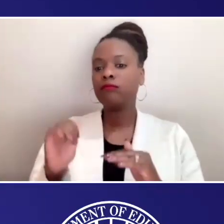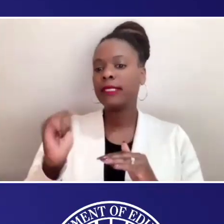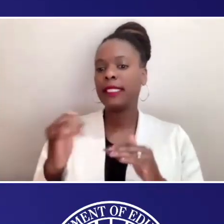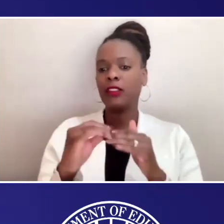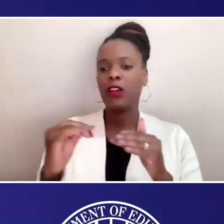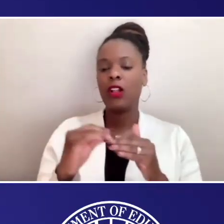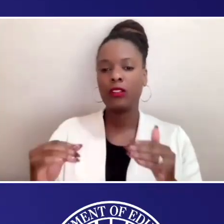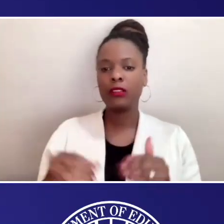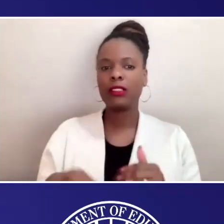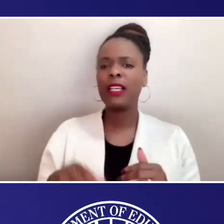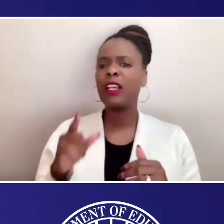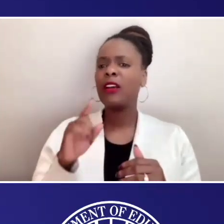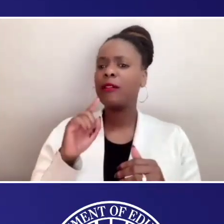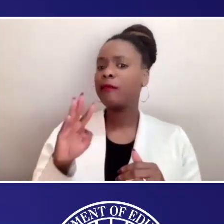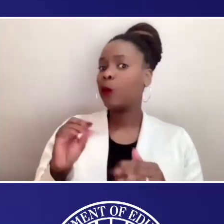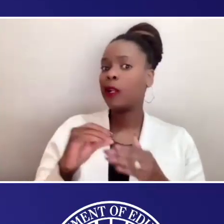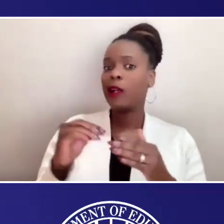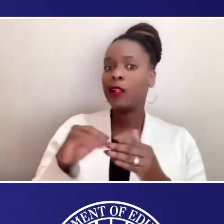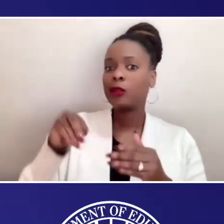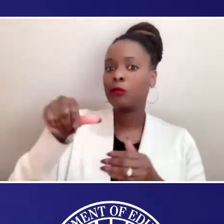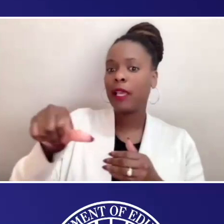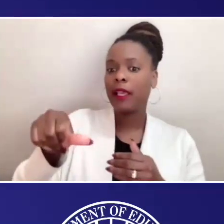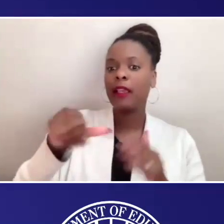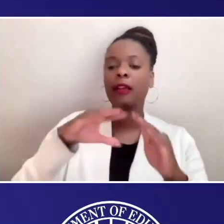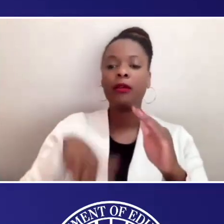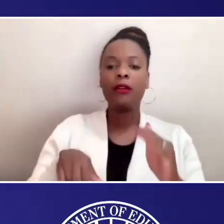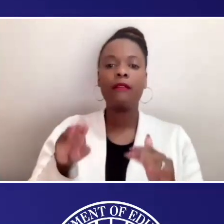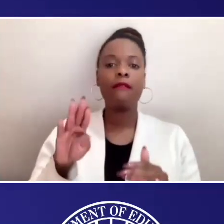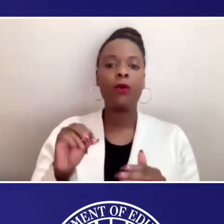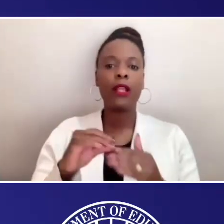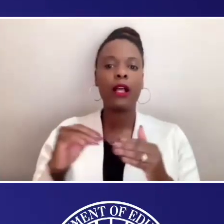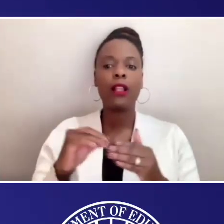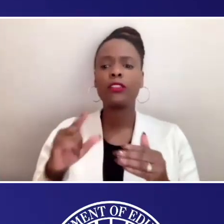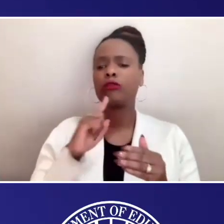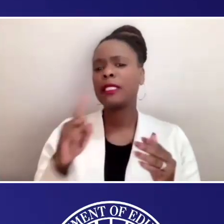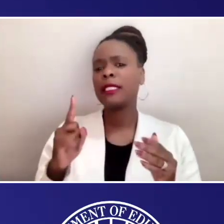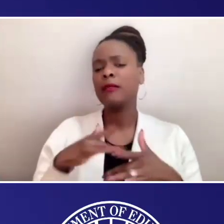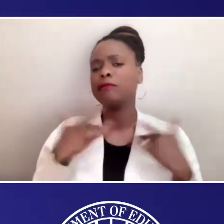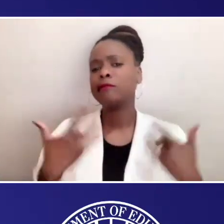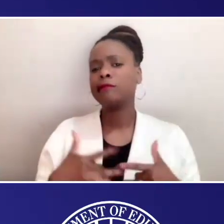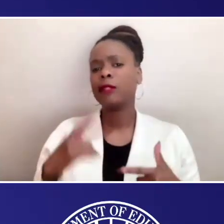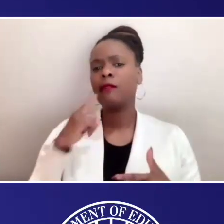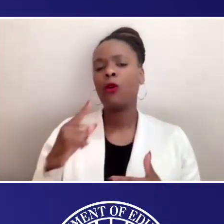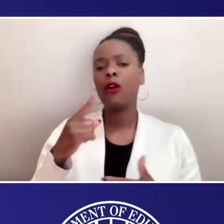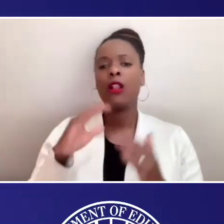It's a very generous benefit to low-income borrowers. And since I'm on a soapbox,